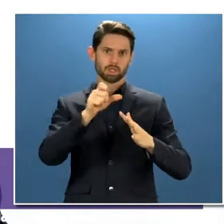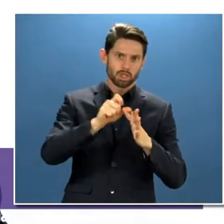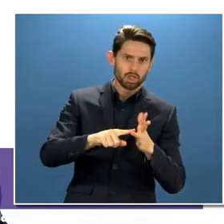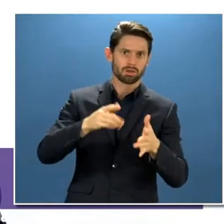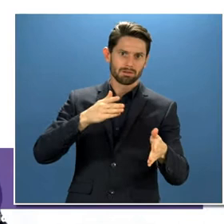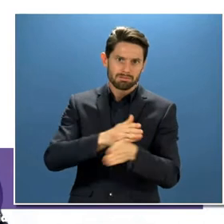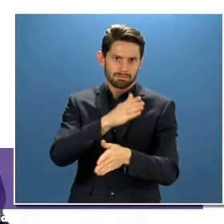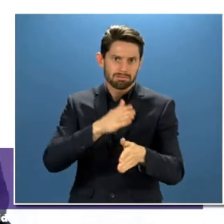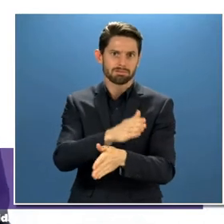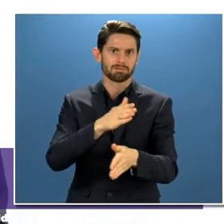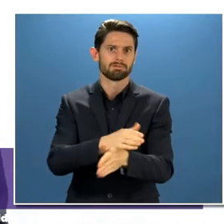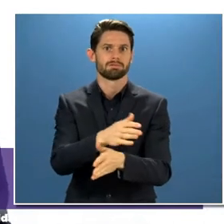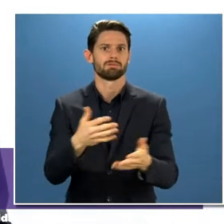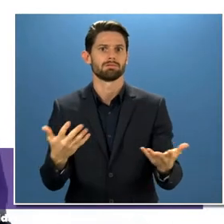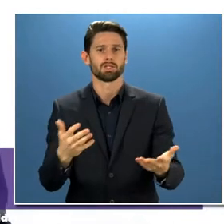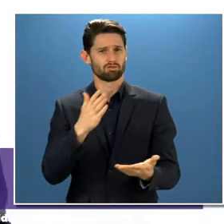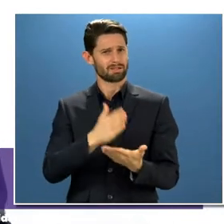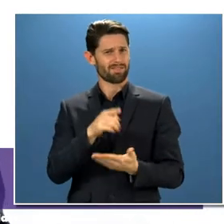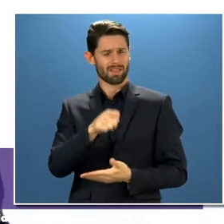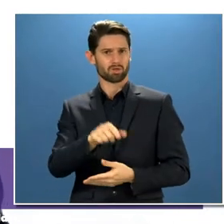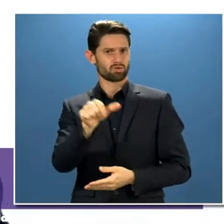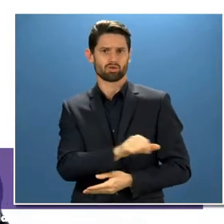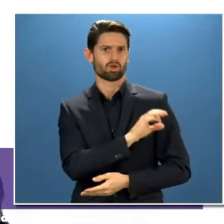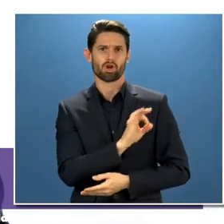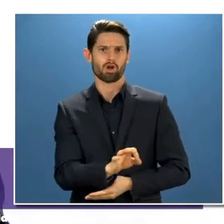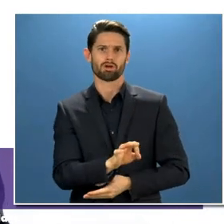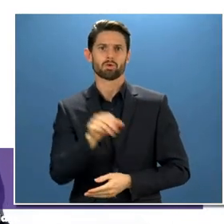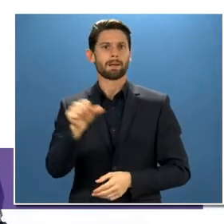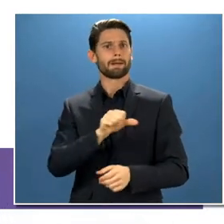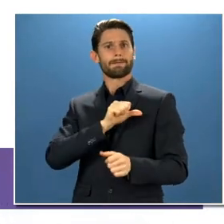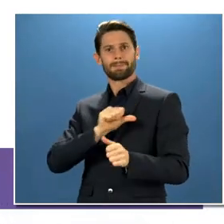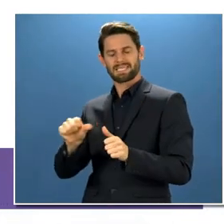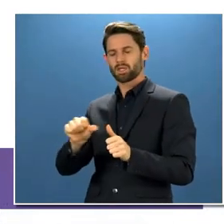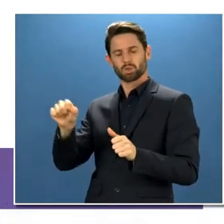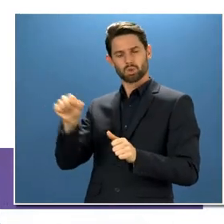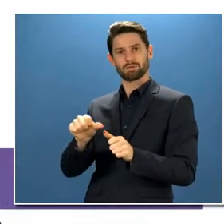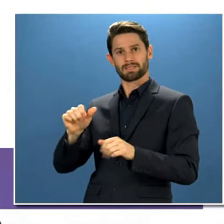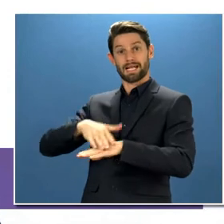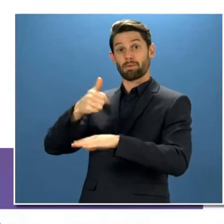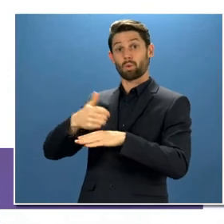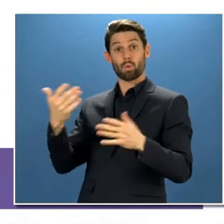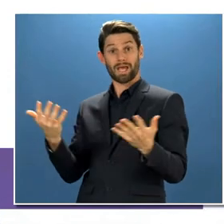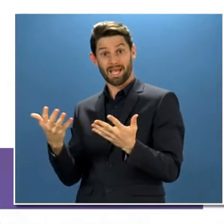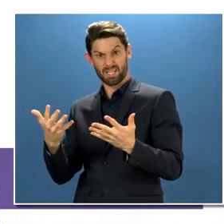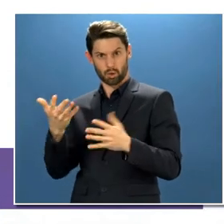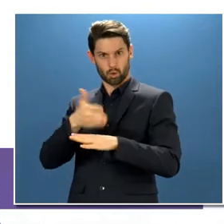what we want to have is a system whereby both the employer and the employee understand their